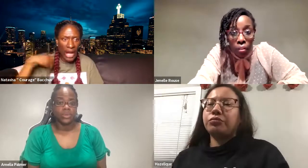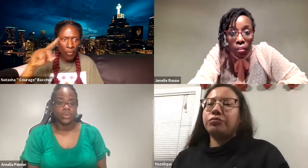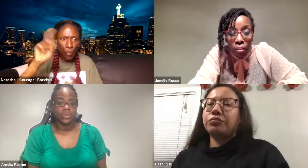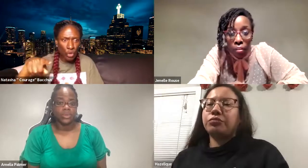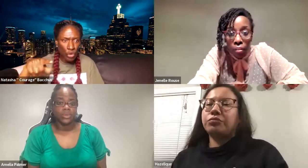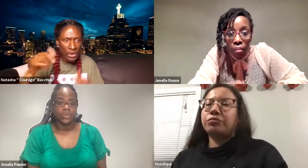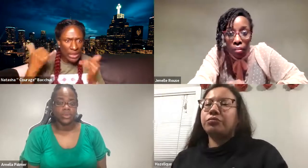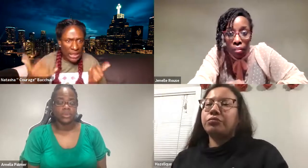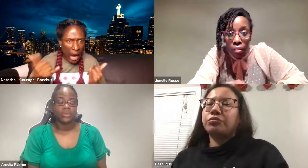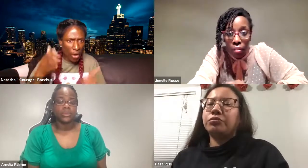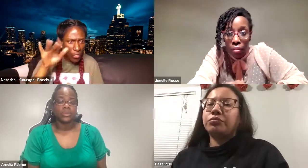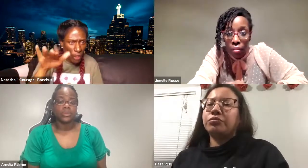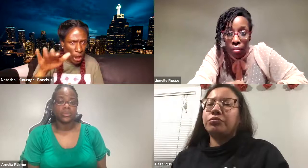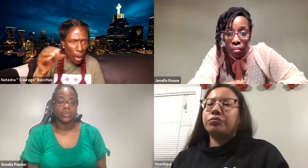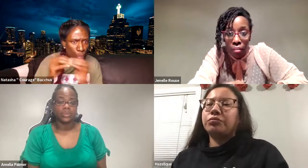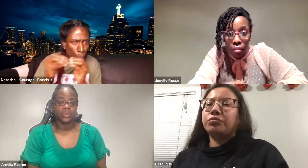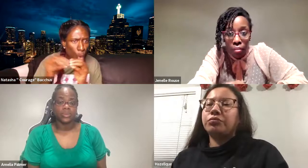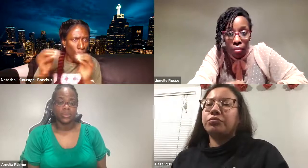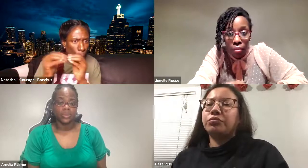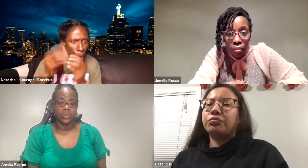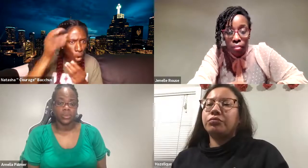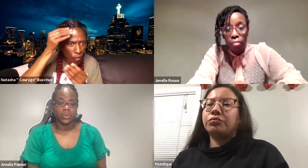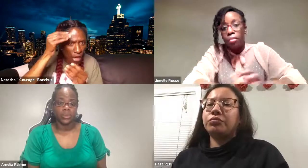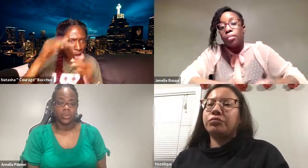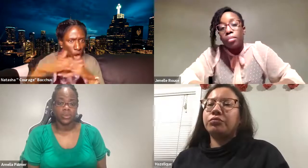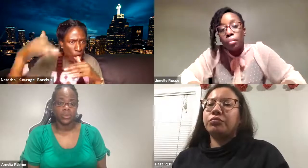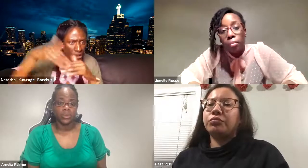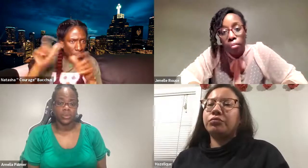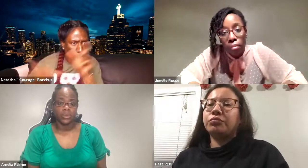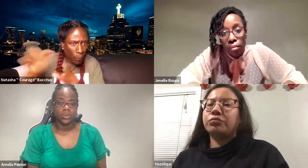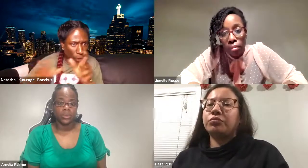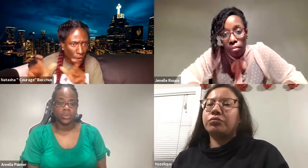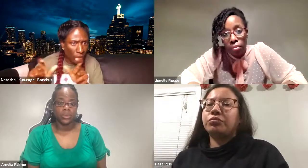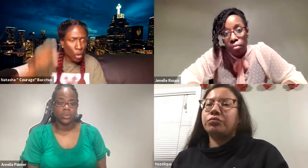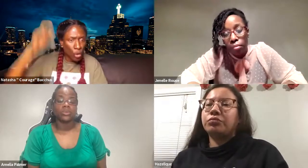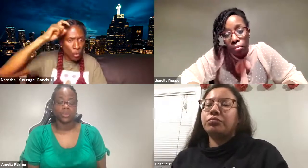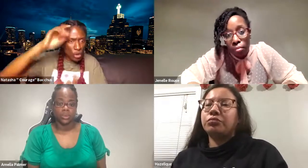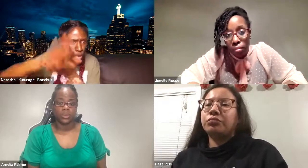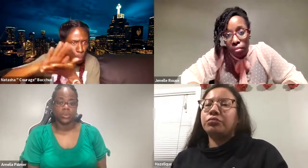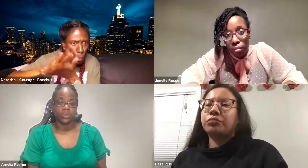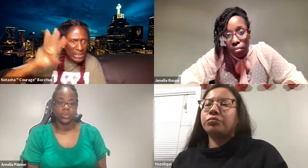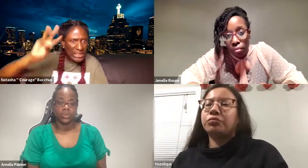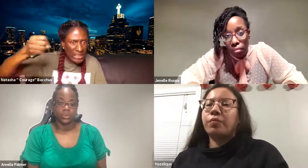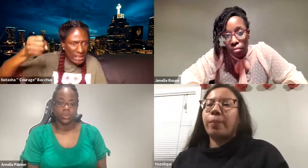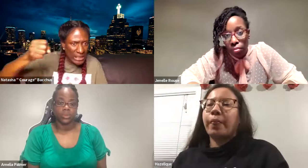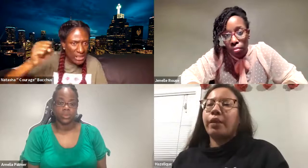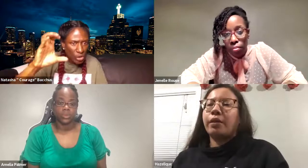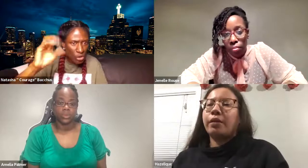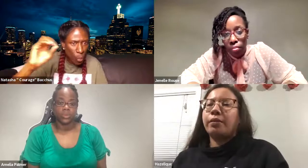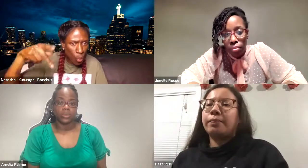and amelia... amanda sorry, so now that there is more and more information